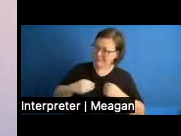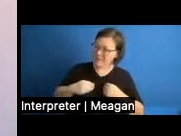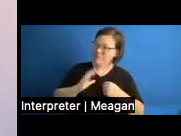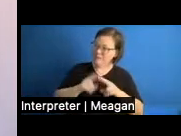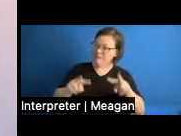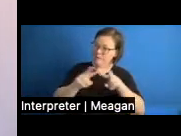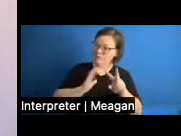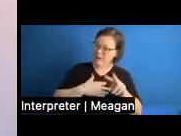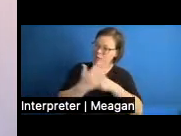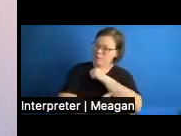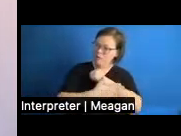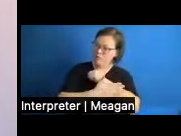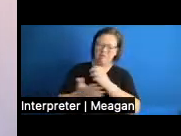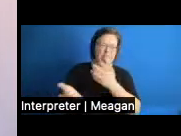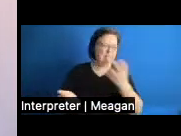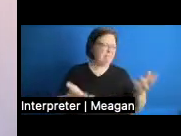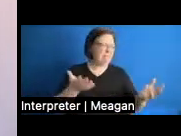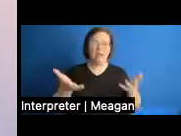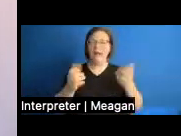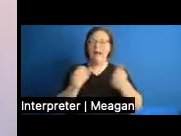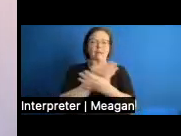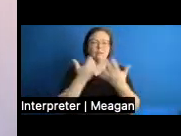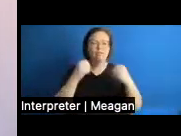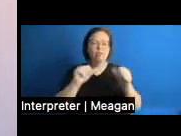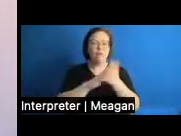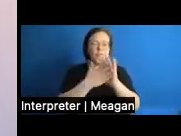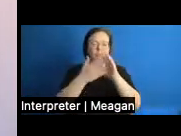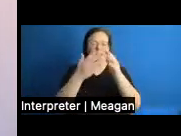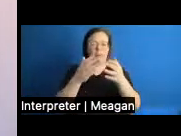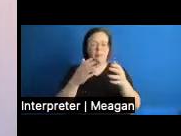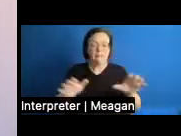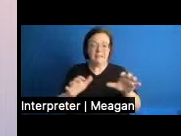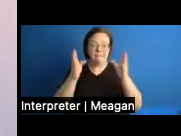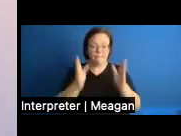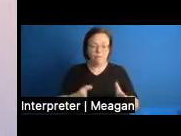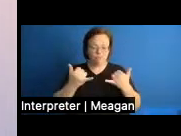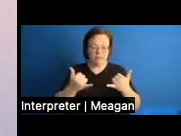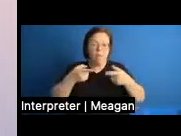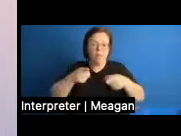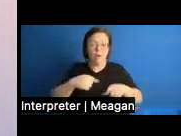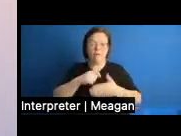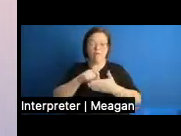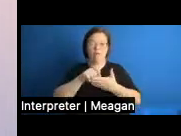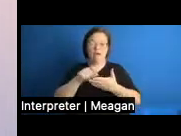Just everything about trying to be a person right now, especially when I was writing my collection.